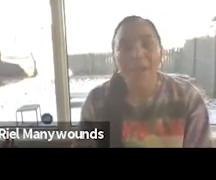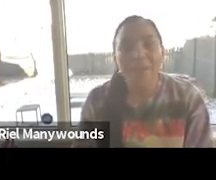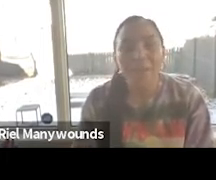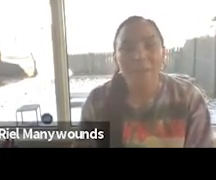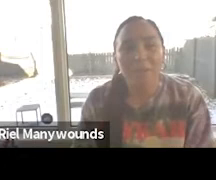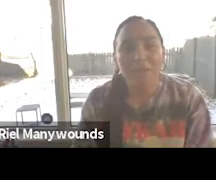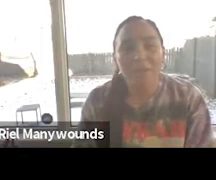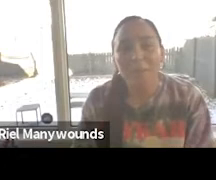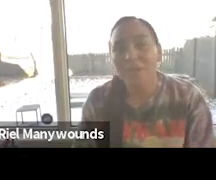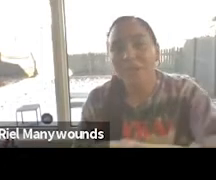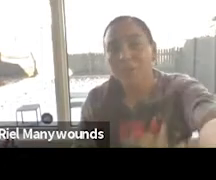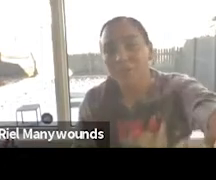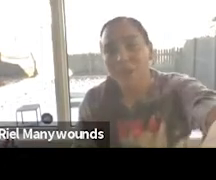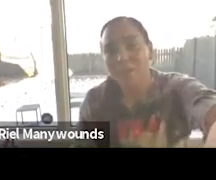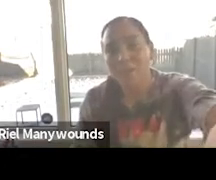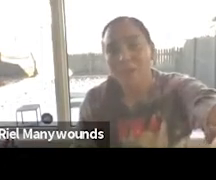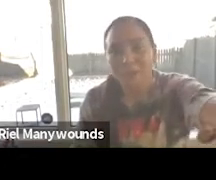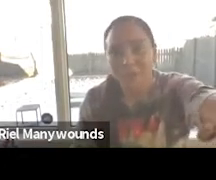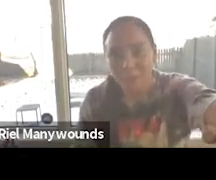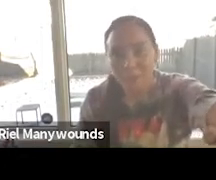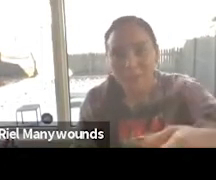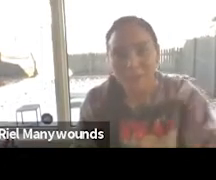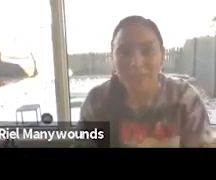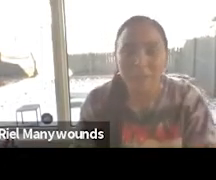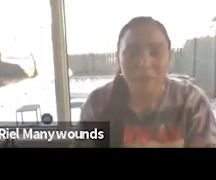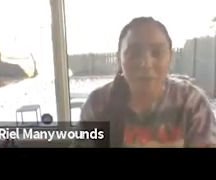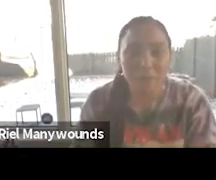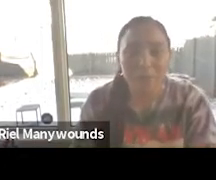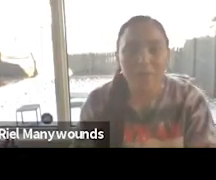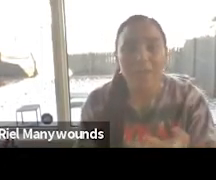And then I want to describe, to explain this spiral sort of like